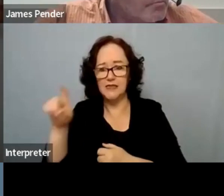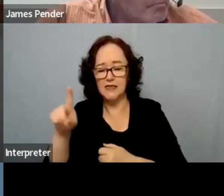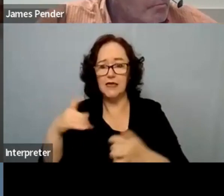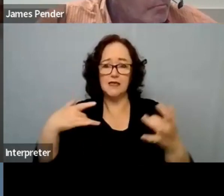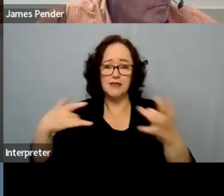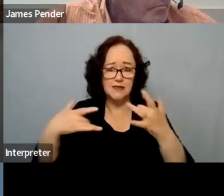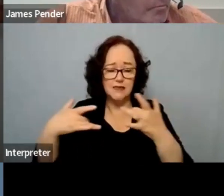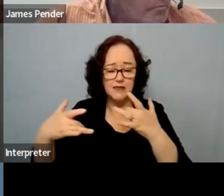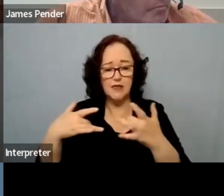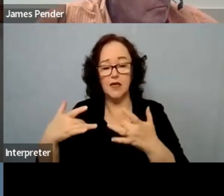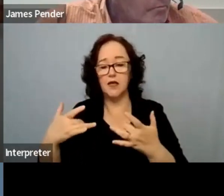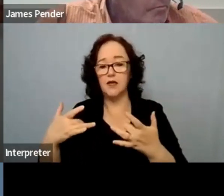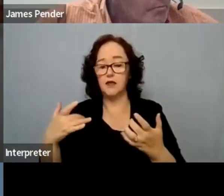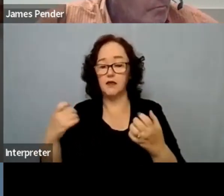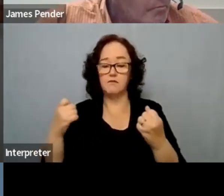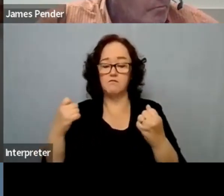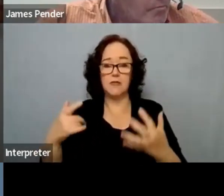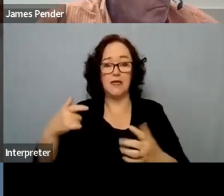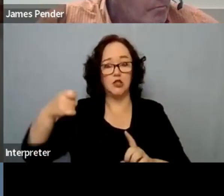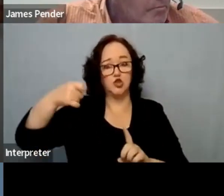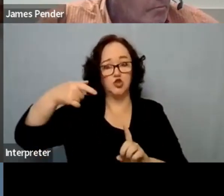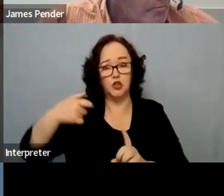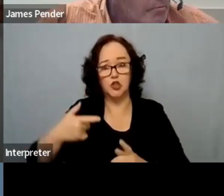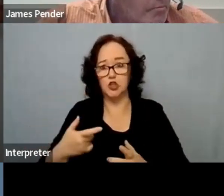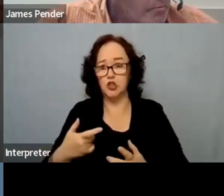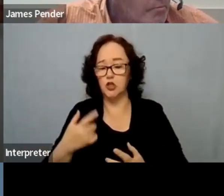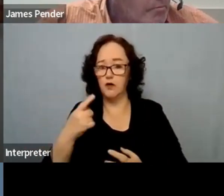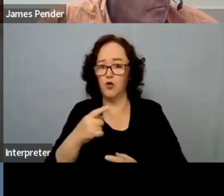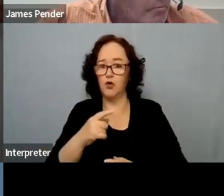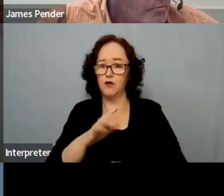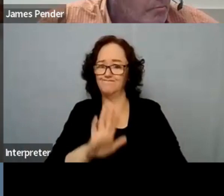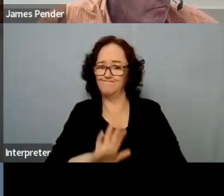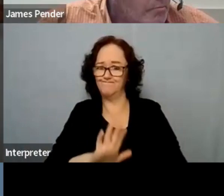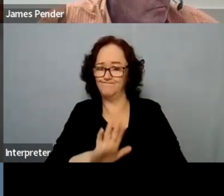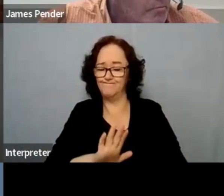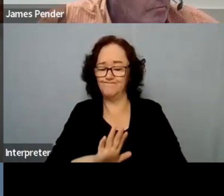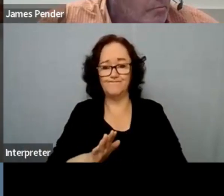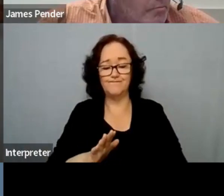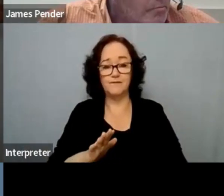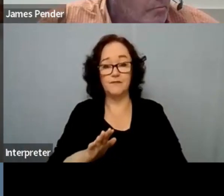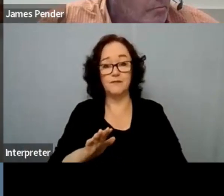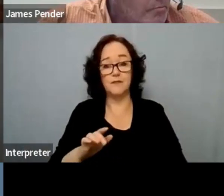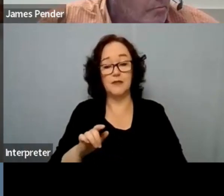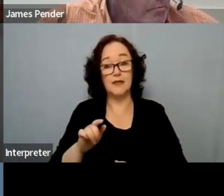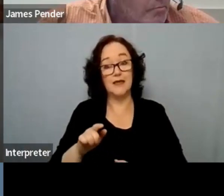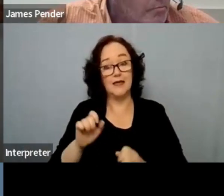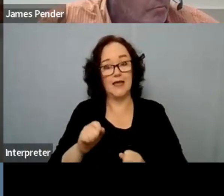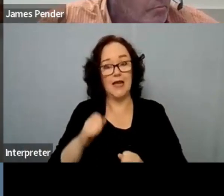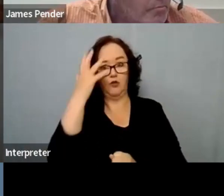There have been many triggers for this individual and he can appear scary. He's not one